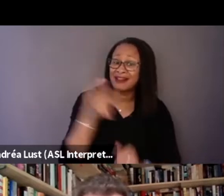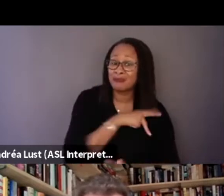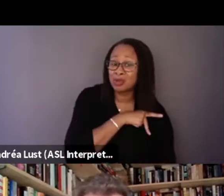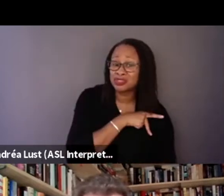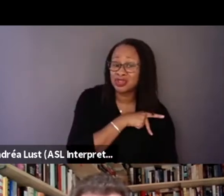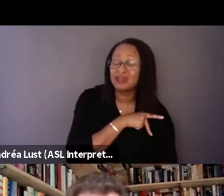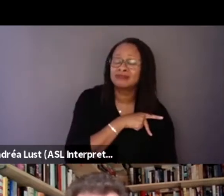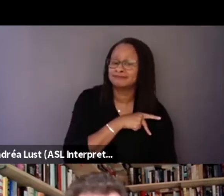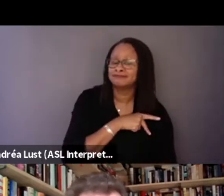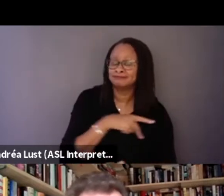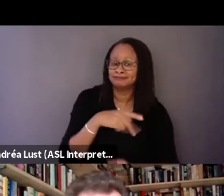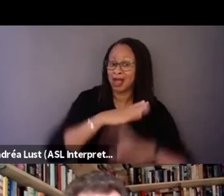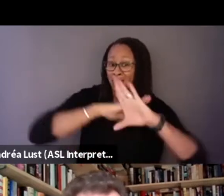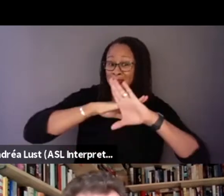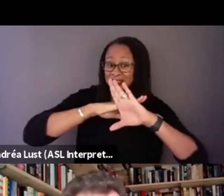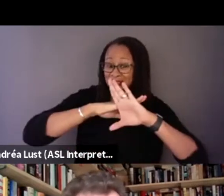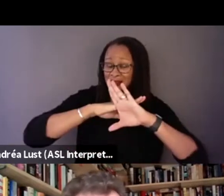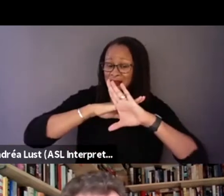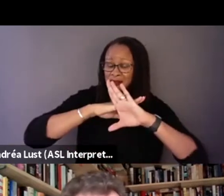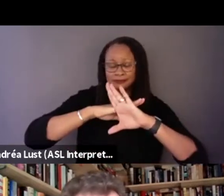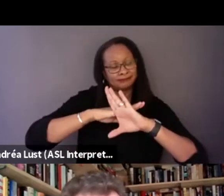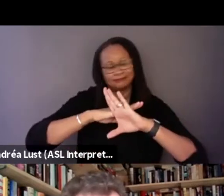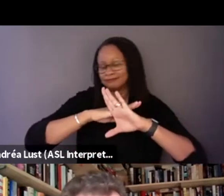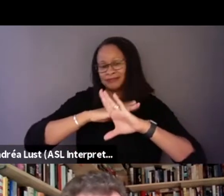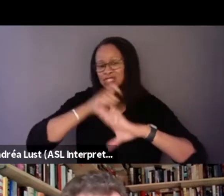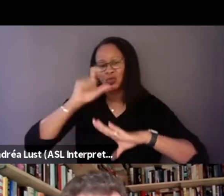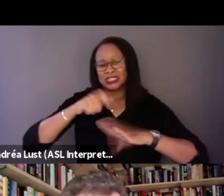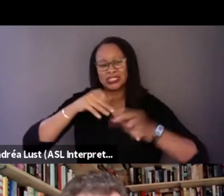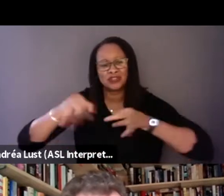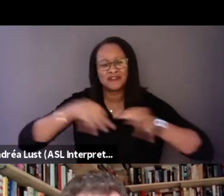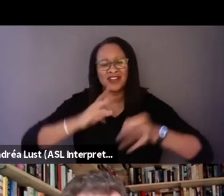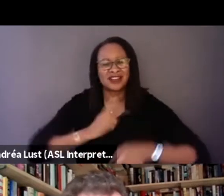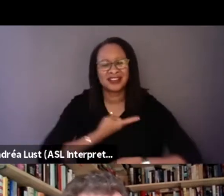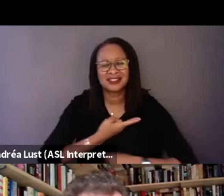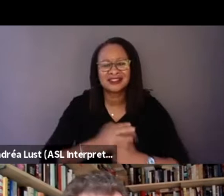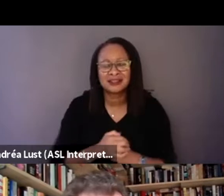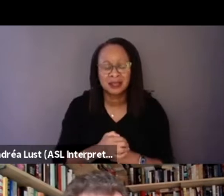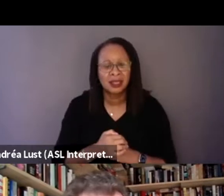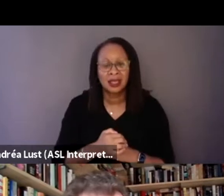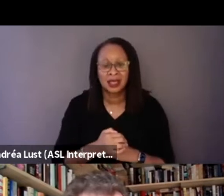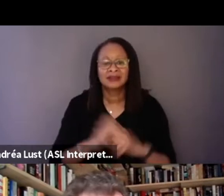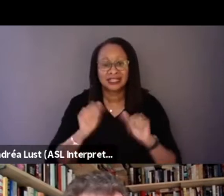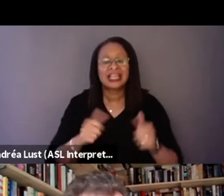that obstacles don't have to define us. They can reveal us.